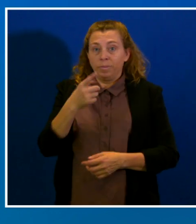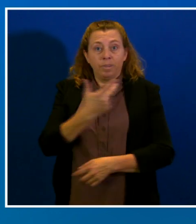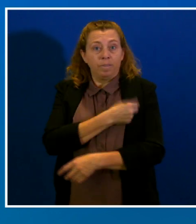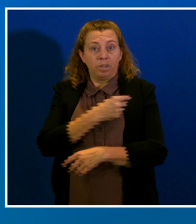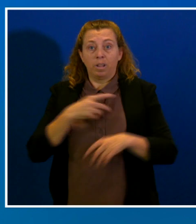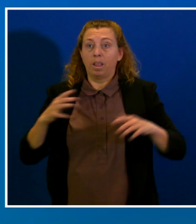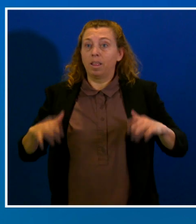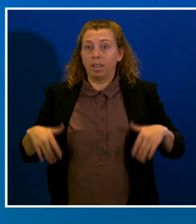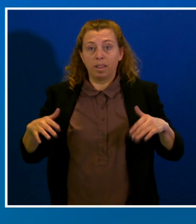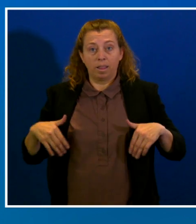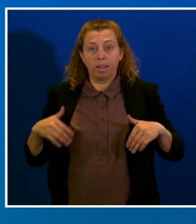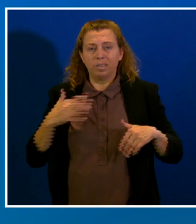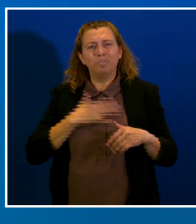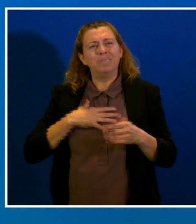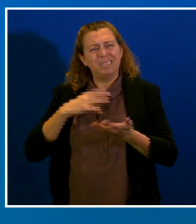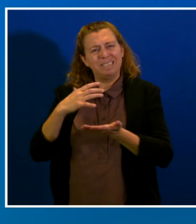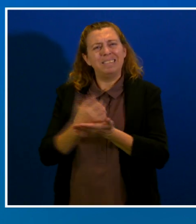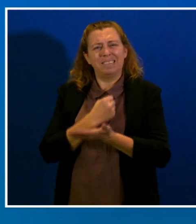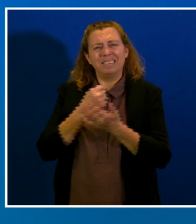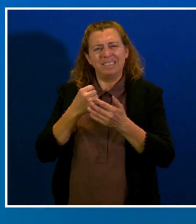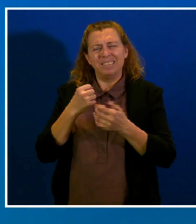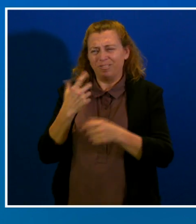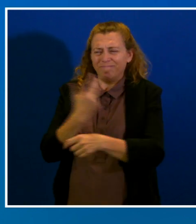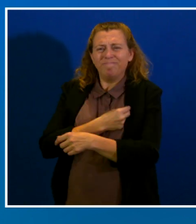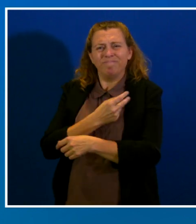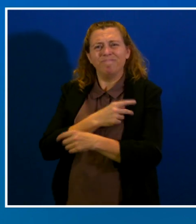Vaccines are now widely available across the region at